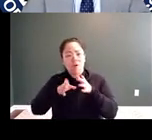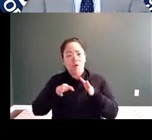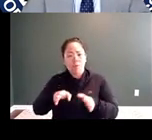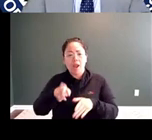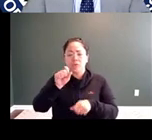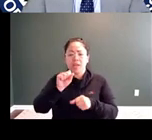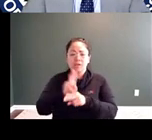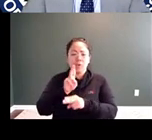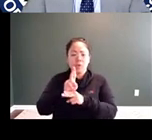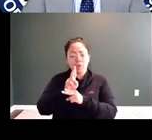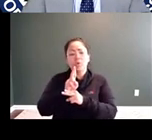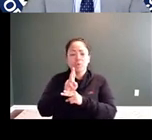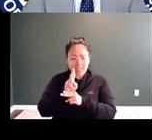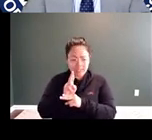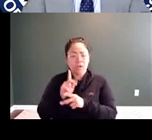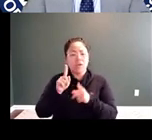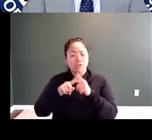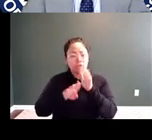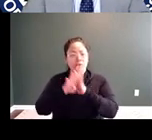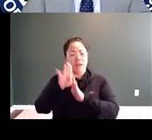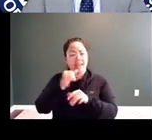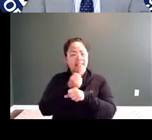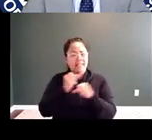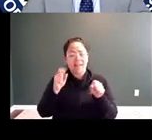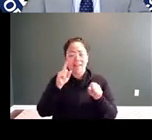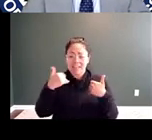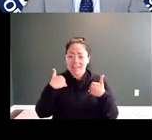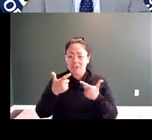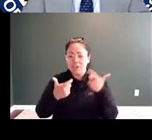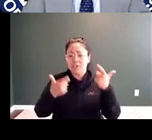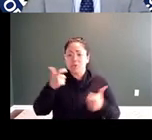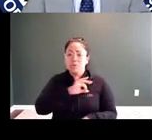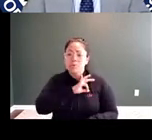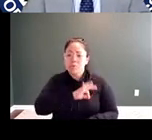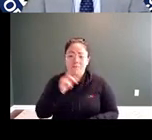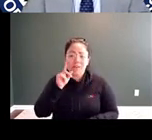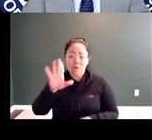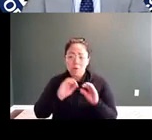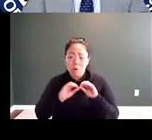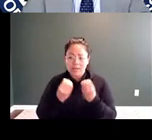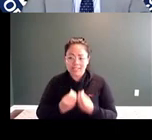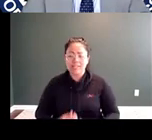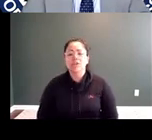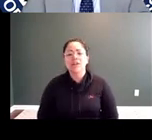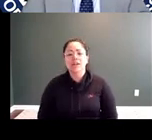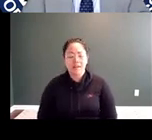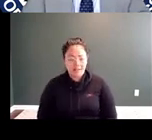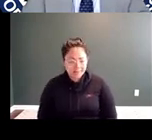to create the psychological safety, I think it can really have a huge benefit on your organization. One other thing before we get into the actual tactics.